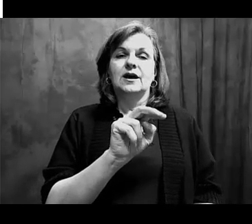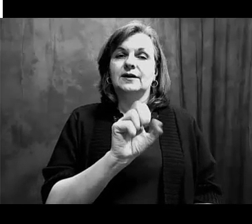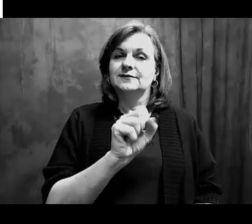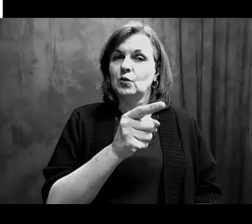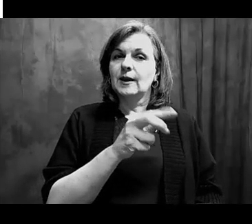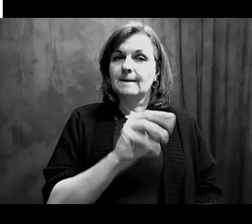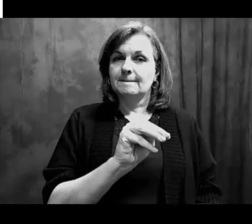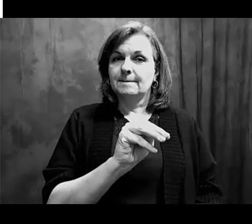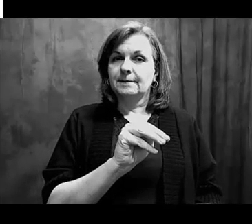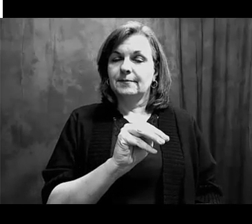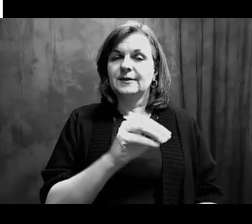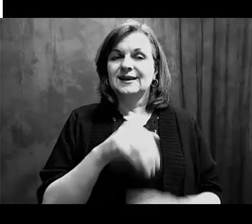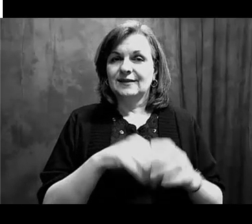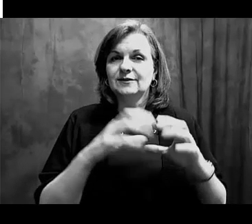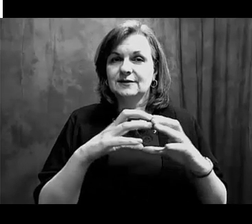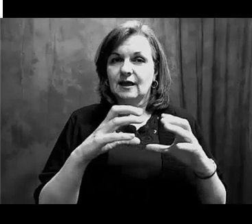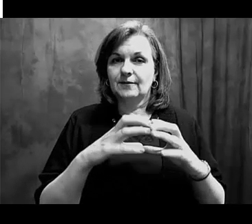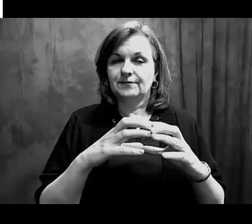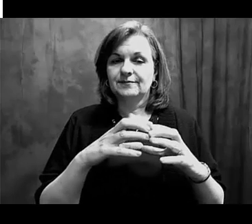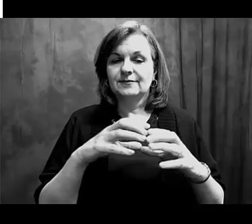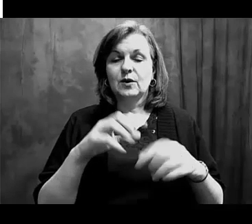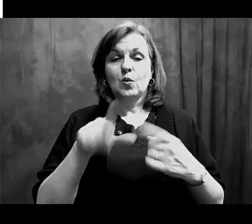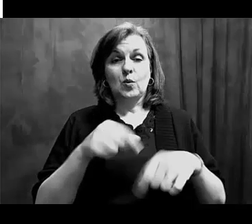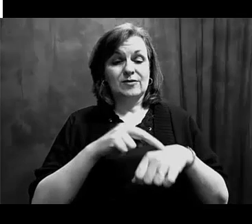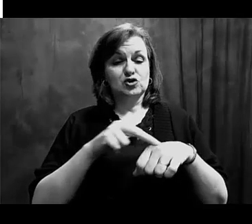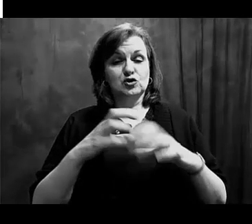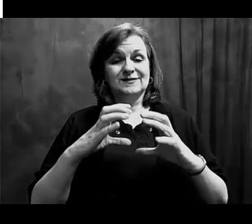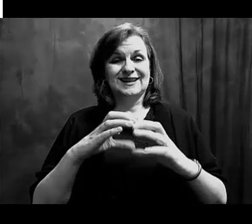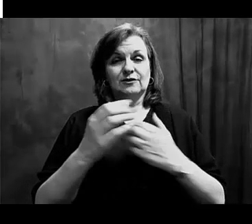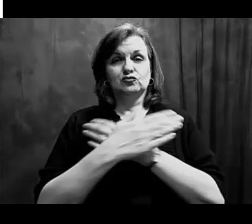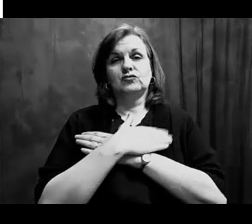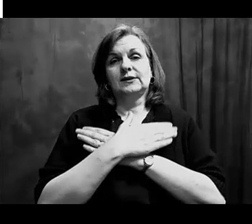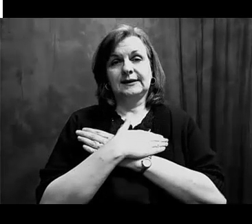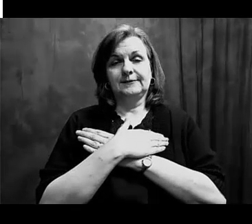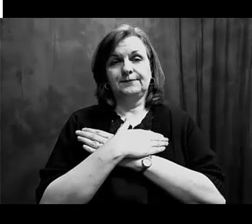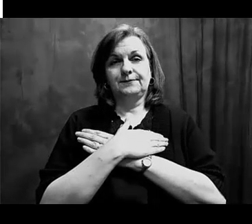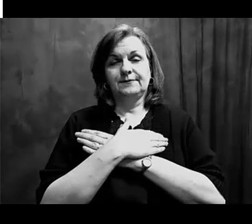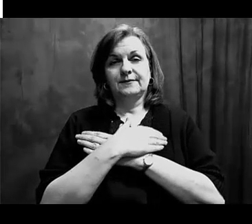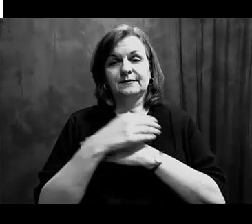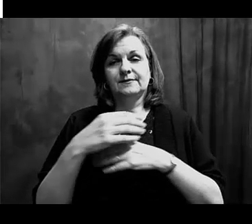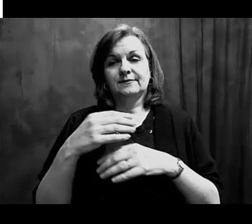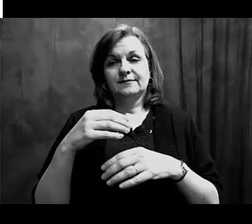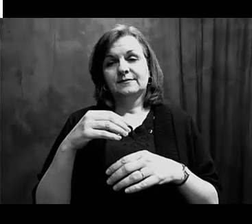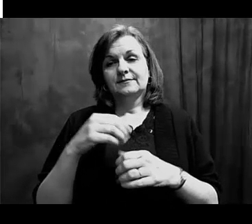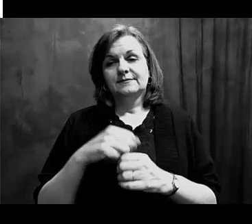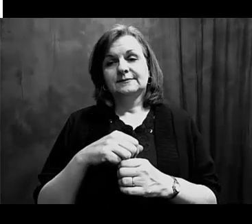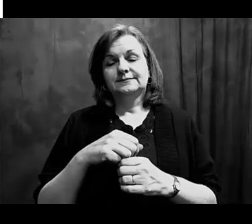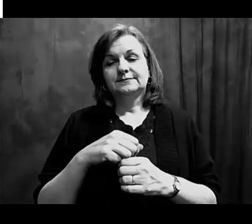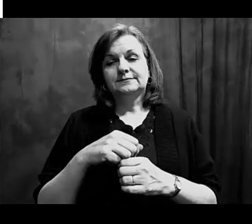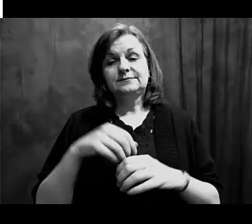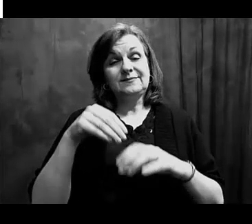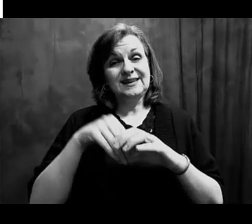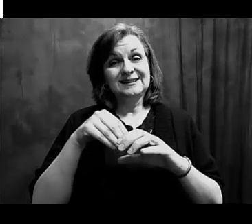so inside a cell at rest potassium is high